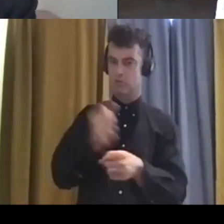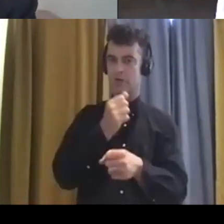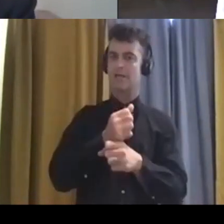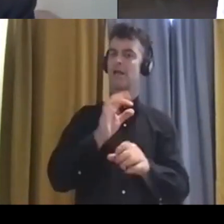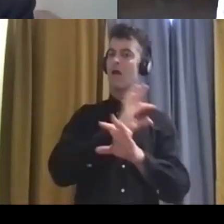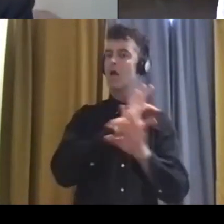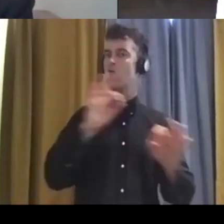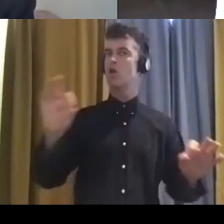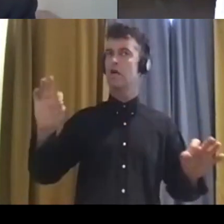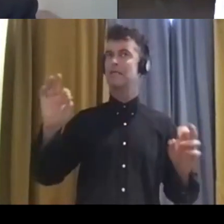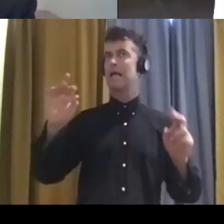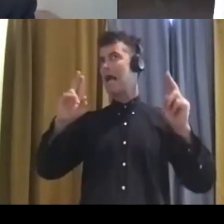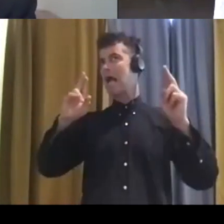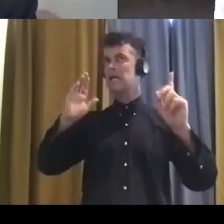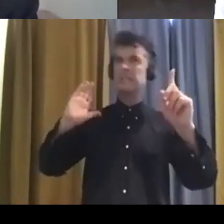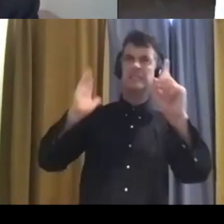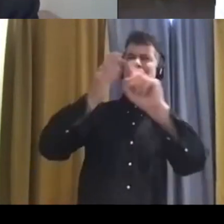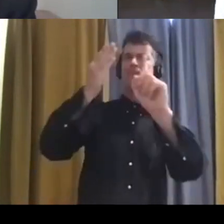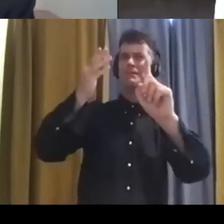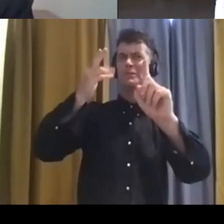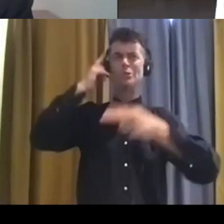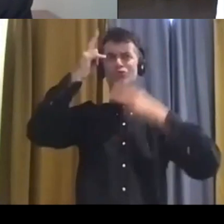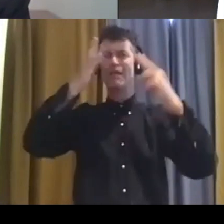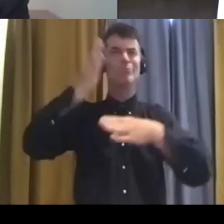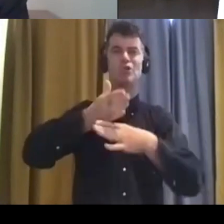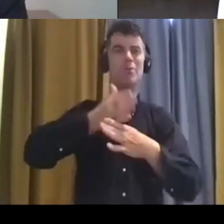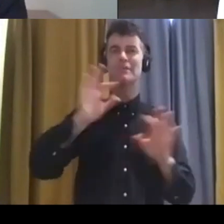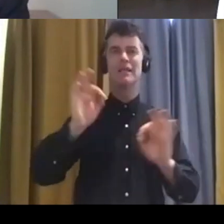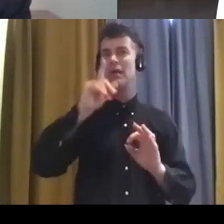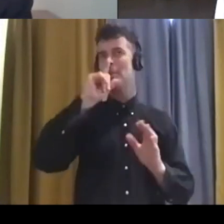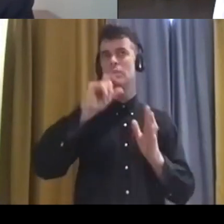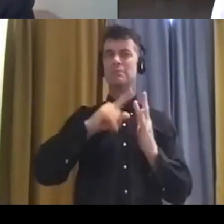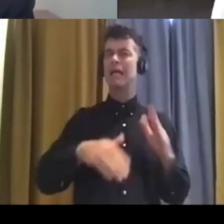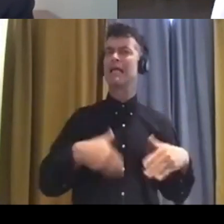that aspirational and we've all certainly seen people with disability not given real